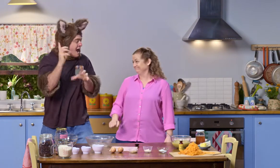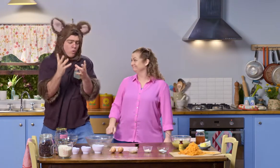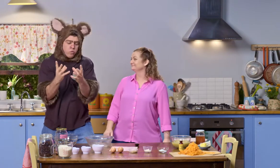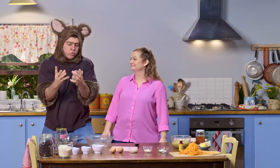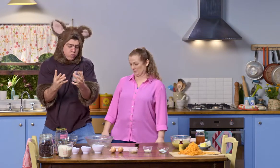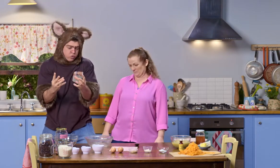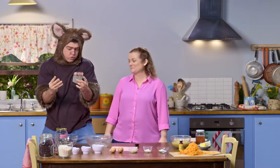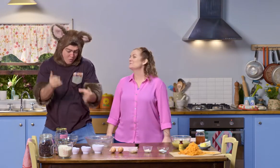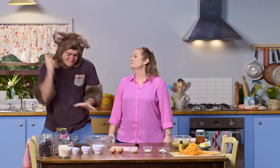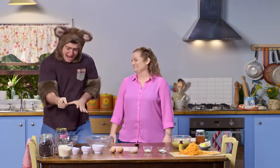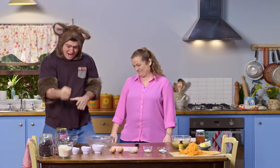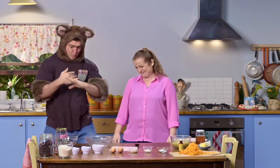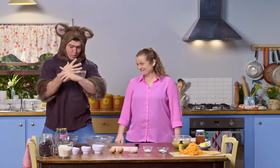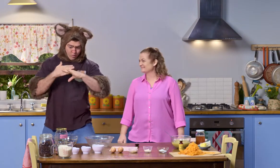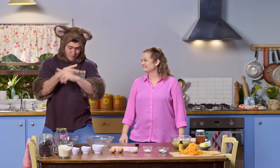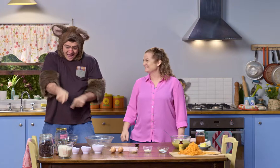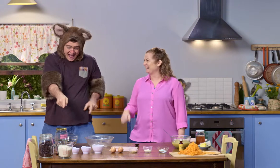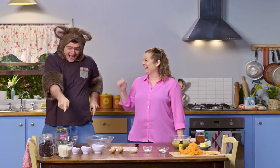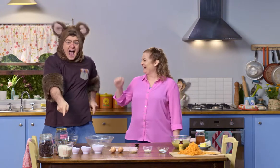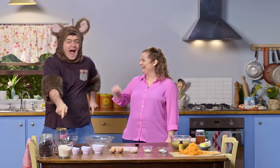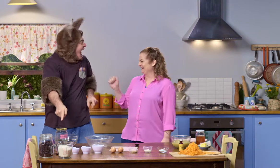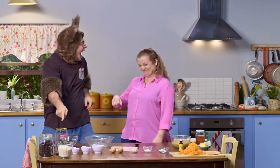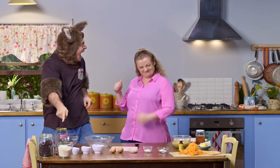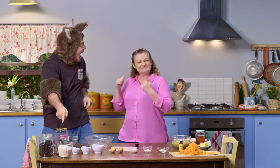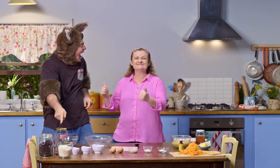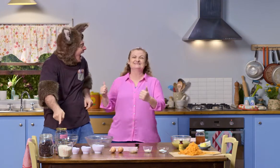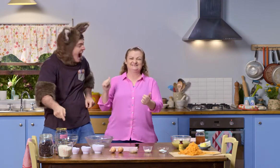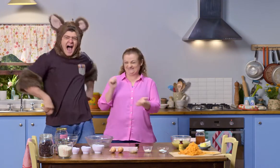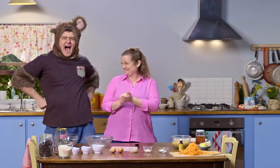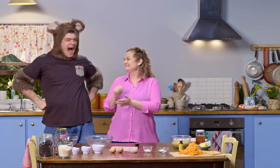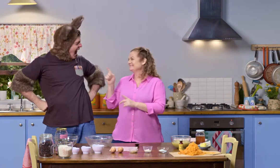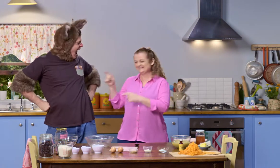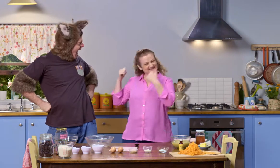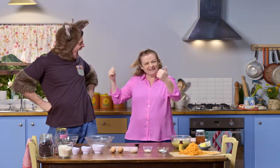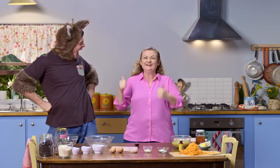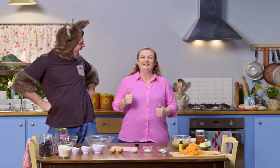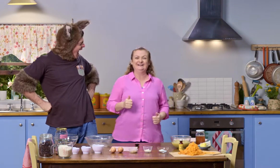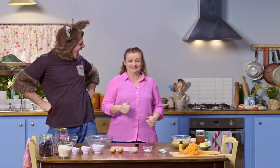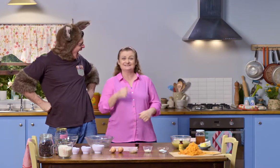and now it's a liquid again. Look! That's right, Possum. Good job.